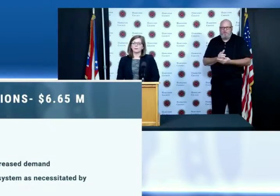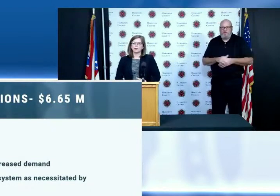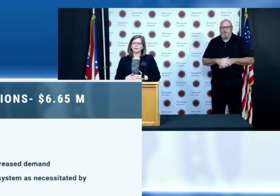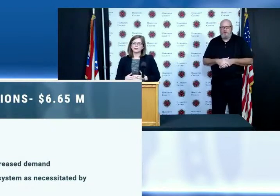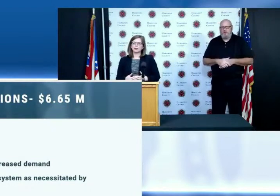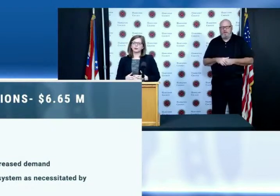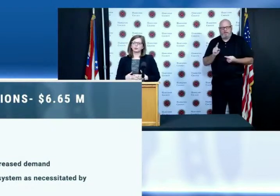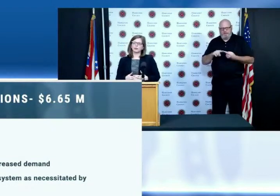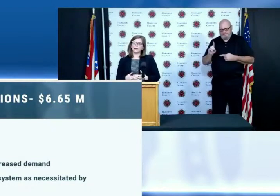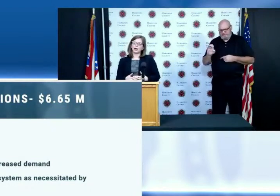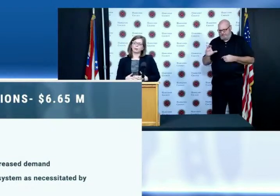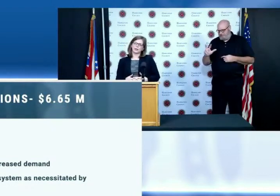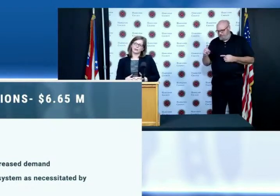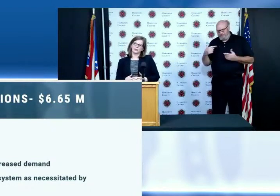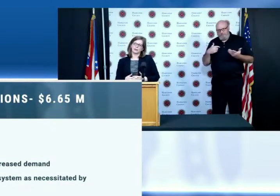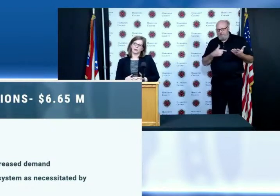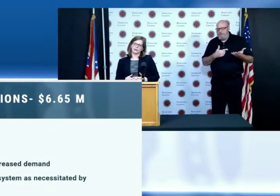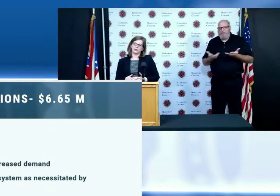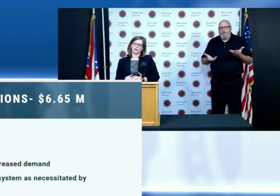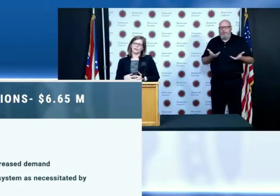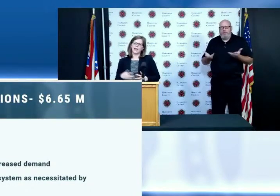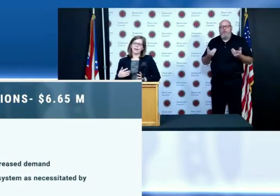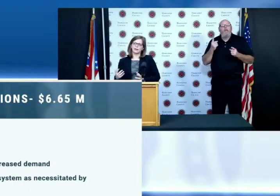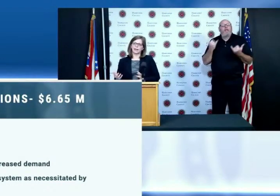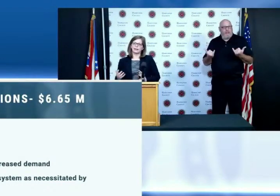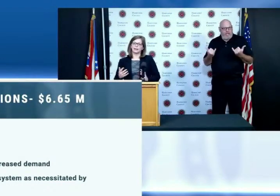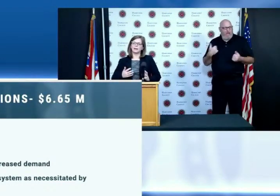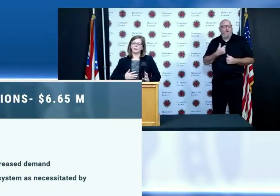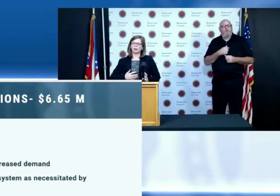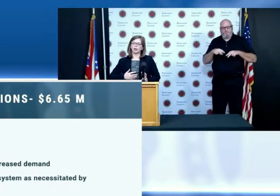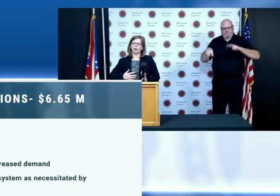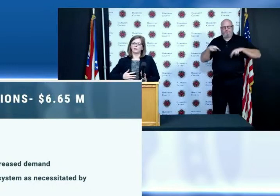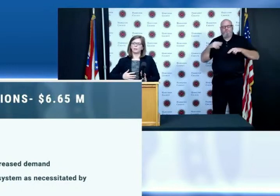a system to really help residents and businesses navigate the number of